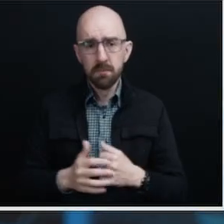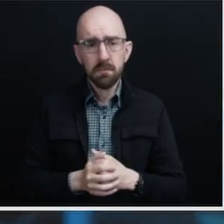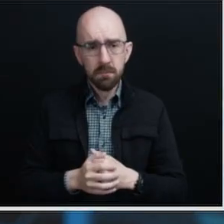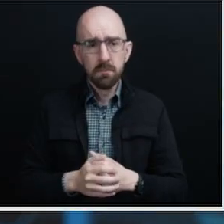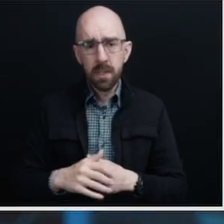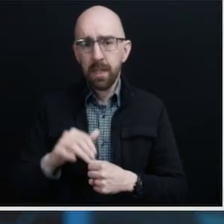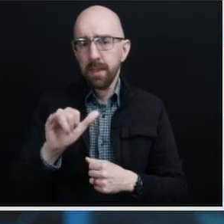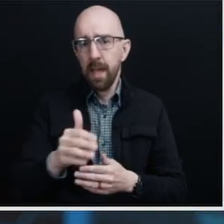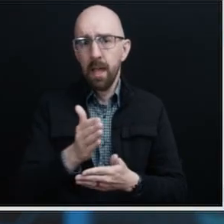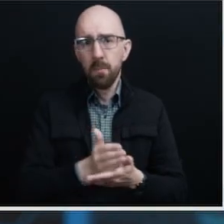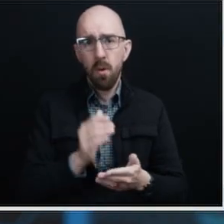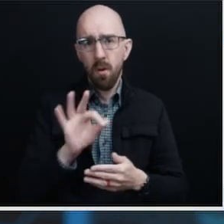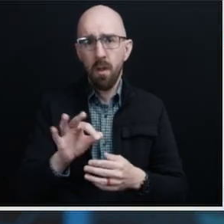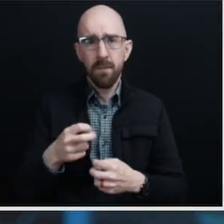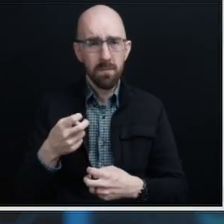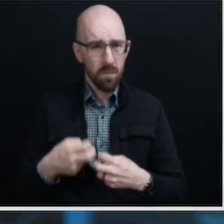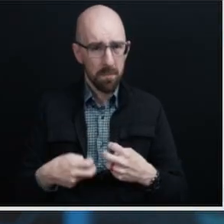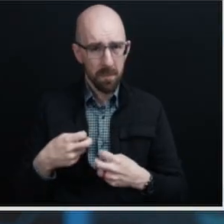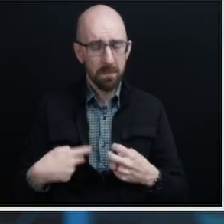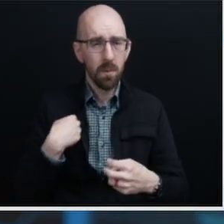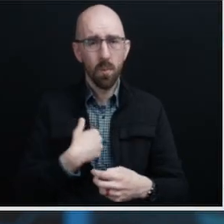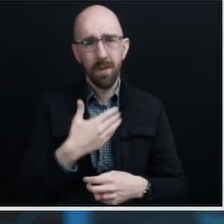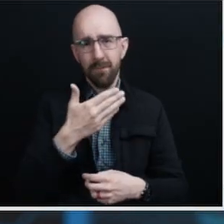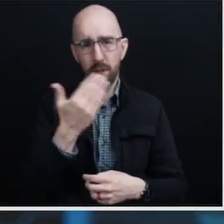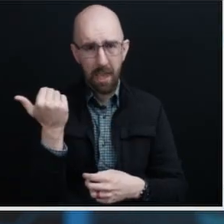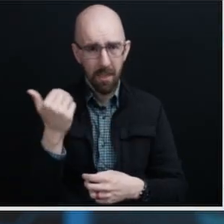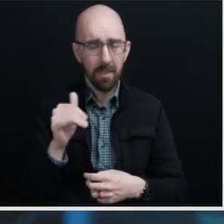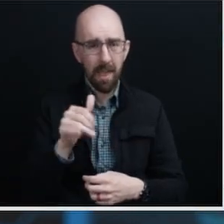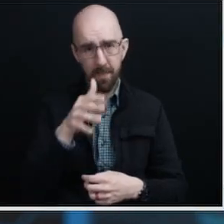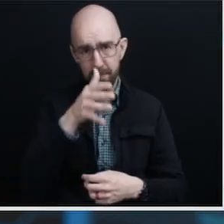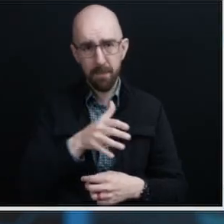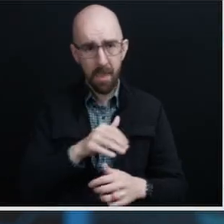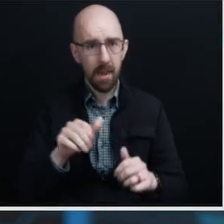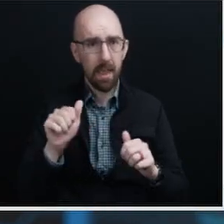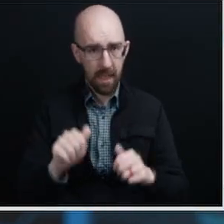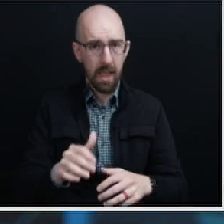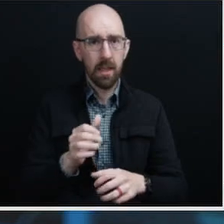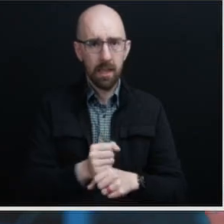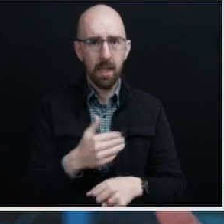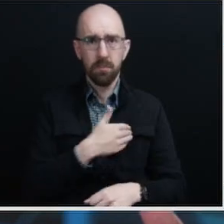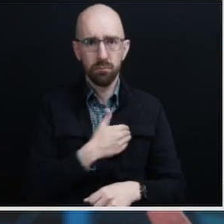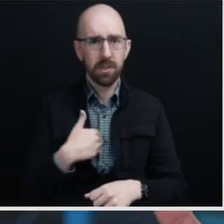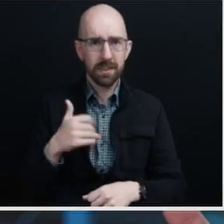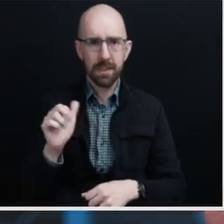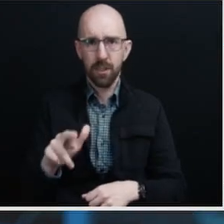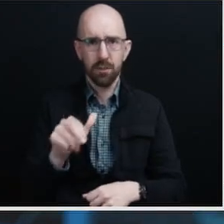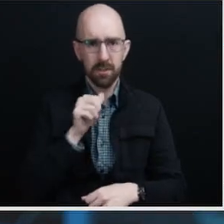I think, the problem. We forget that men can get breast cancer. It's not the common cancer that men